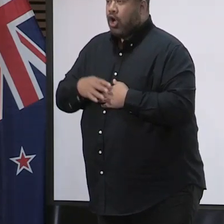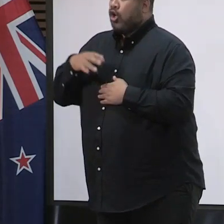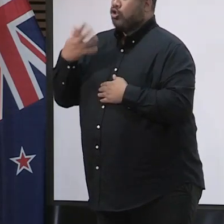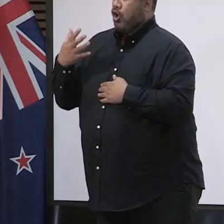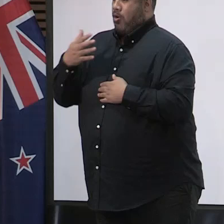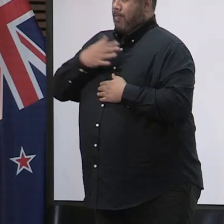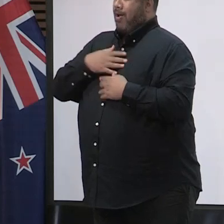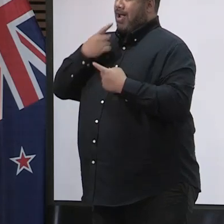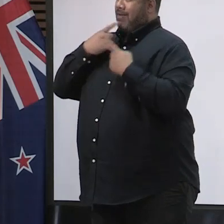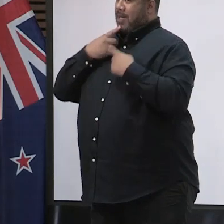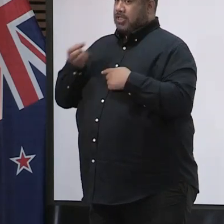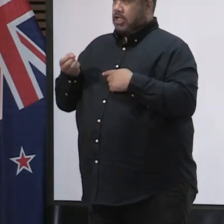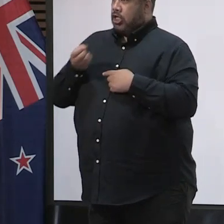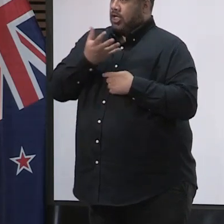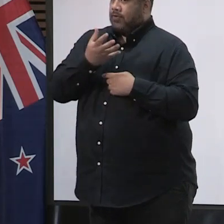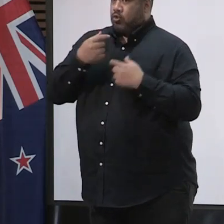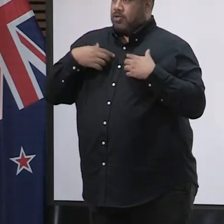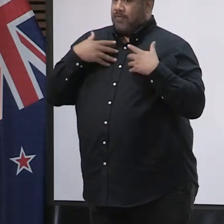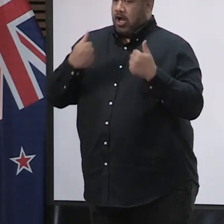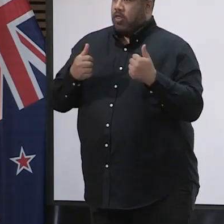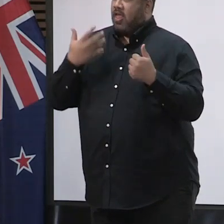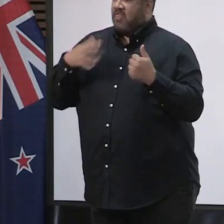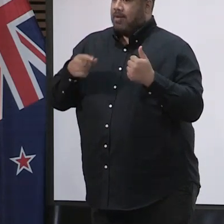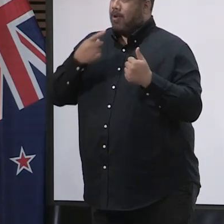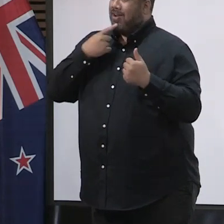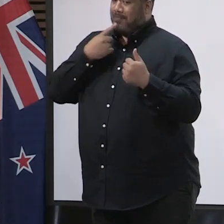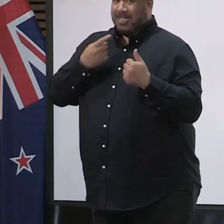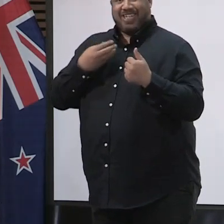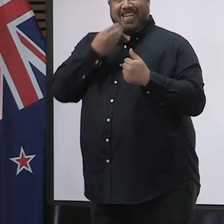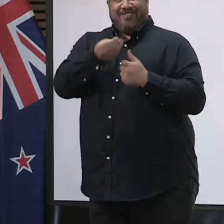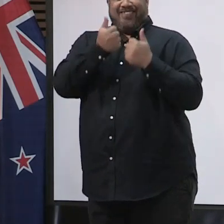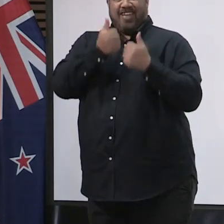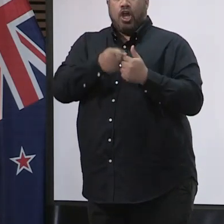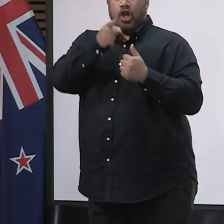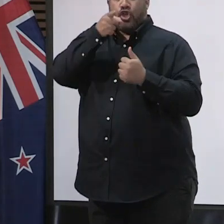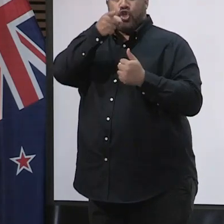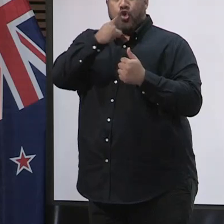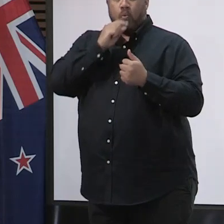neither here nor there.